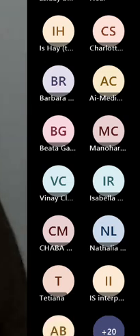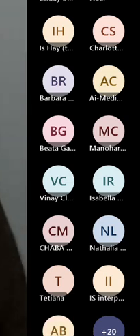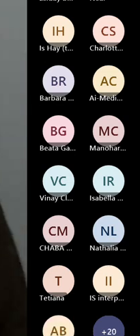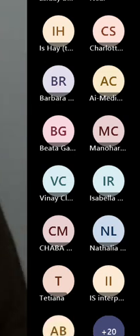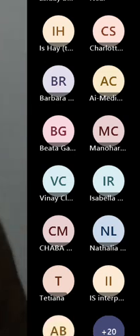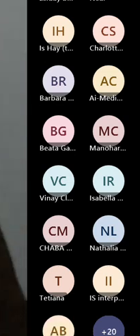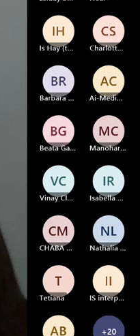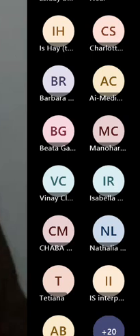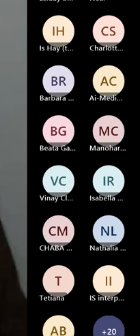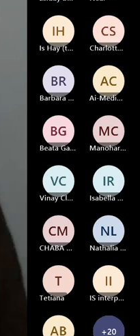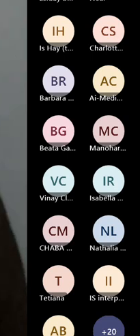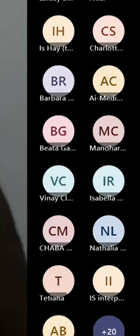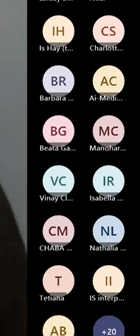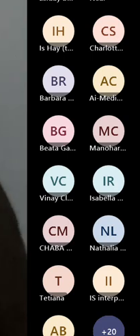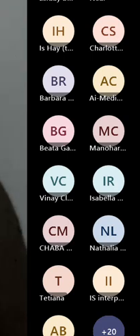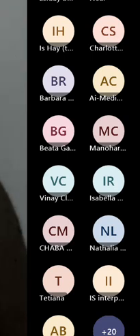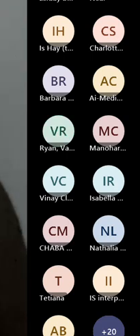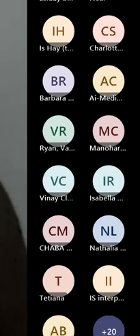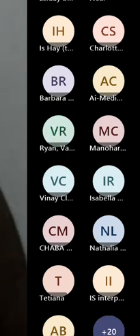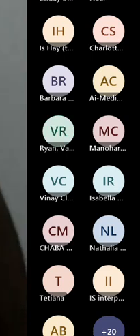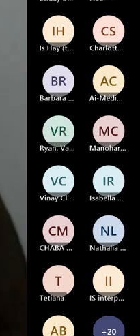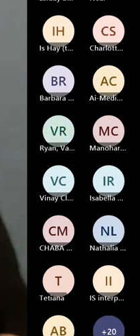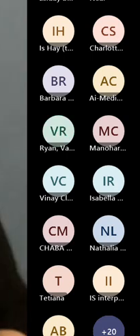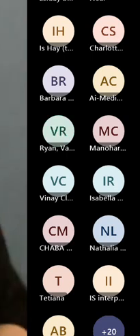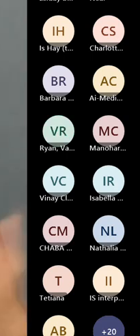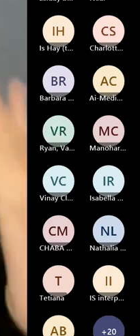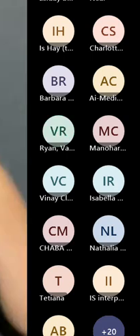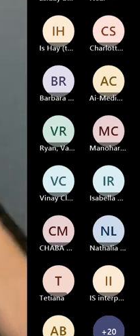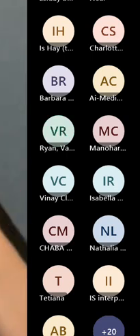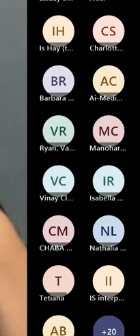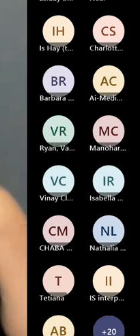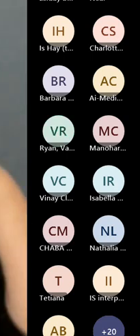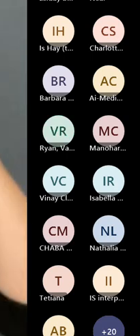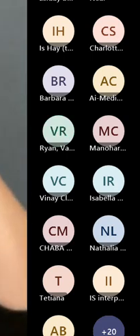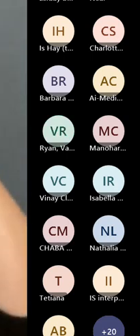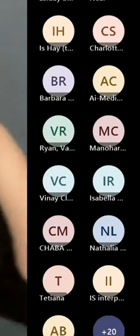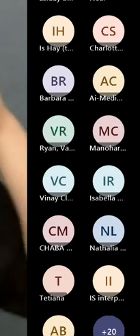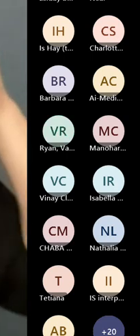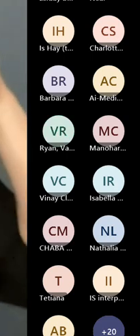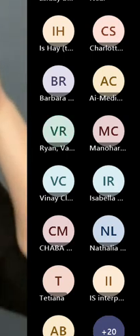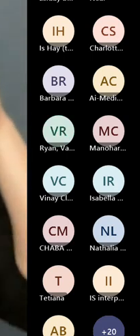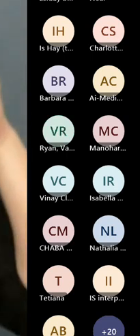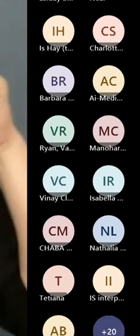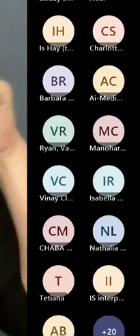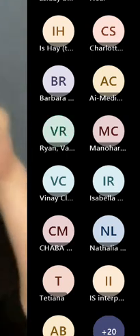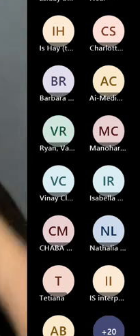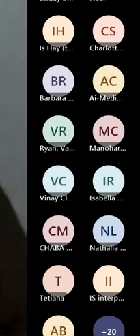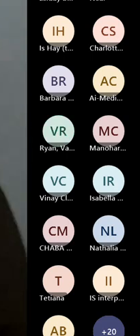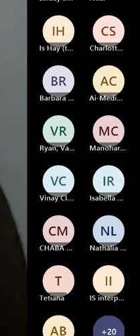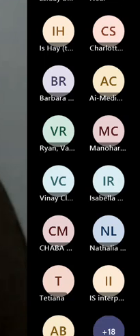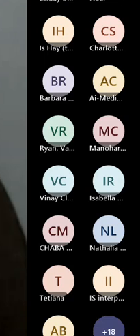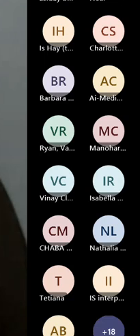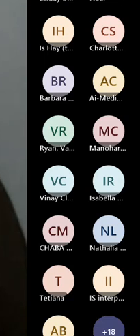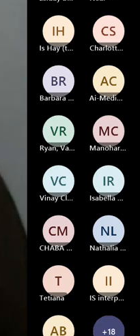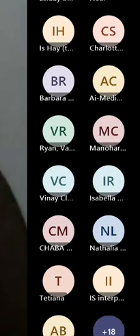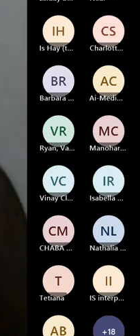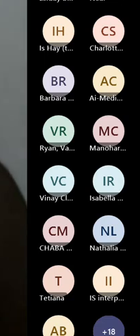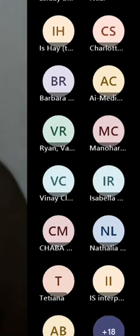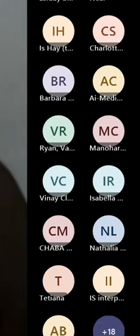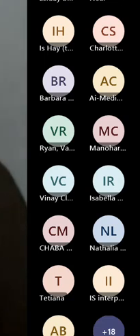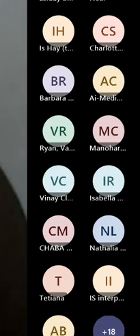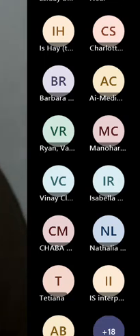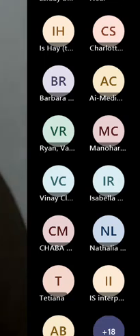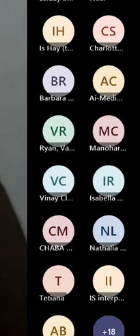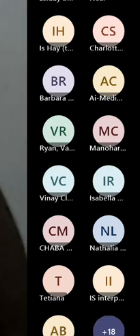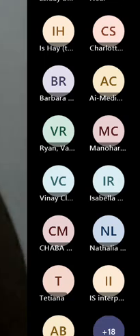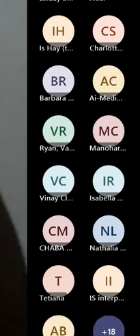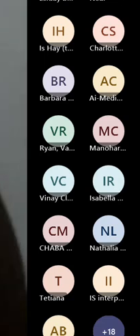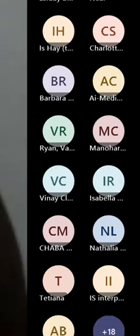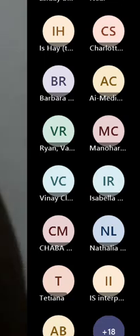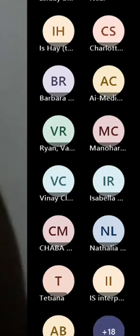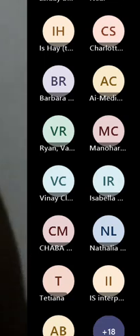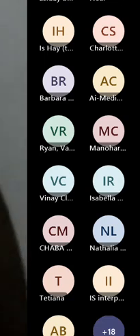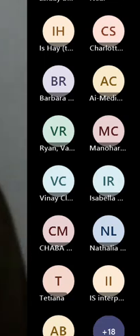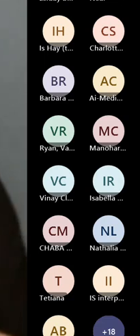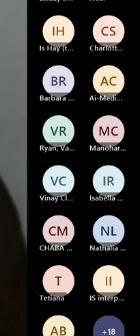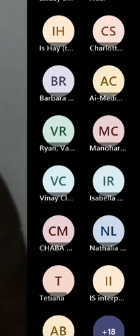hair, I am wearing the glasses and I am from Ukraine. My hometown was occupied in 2014 and,